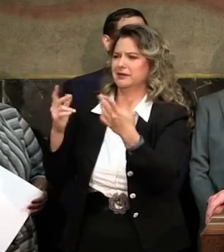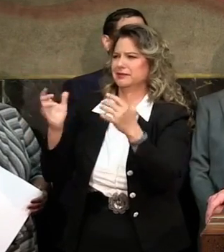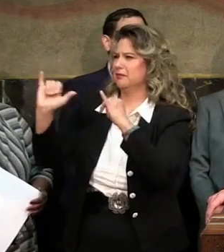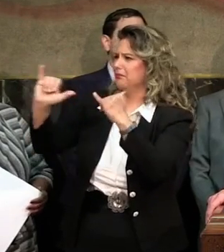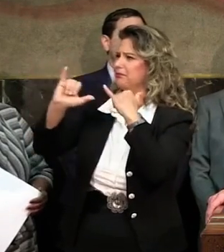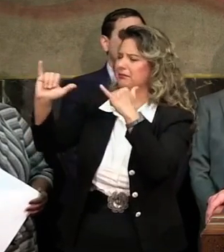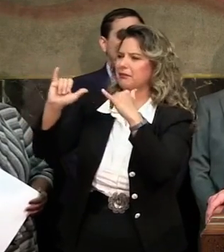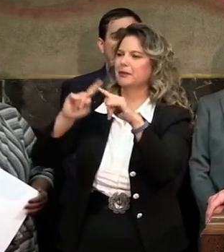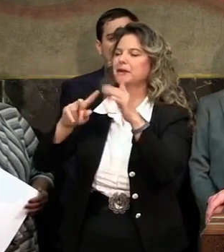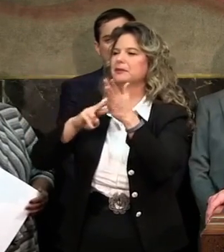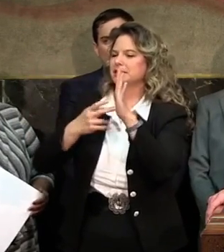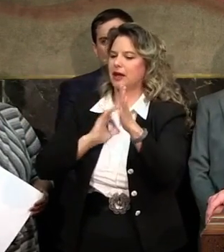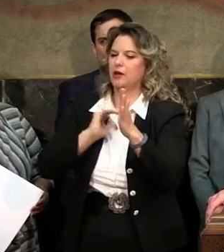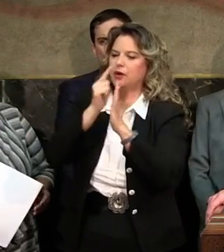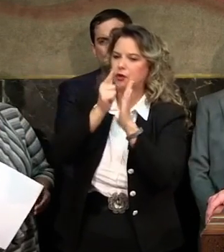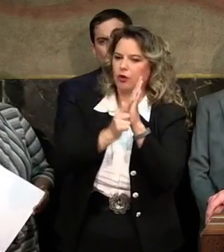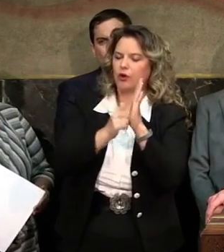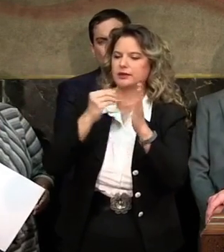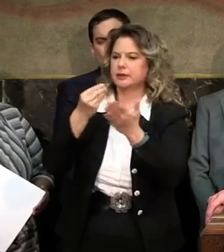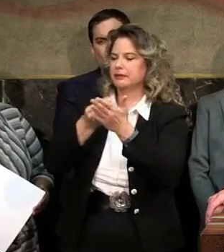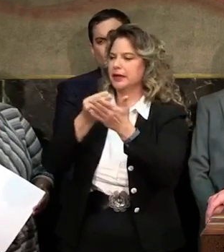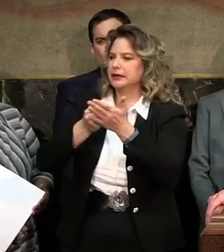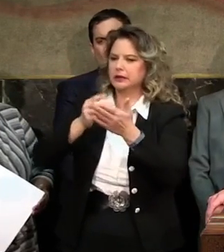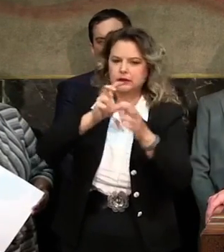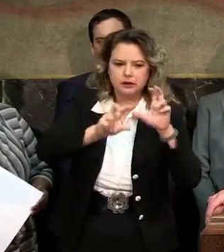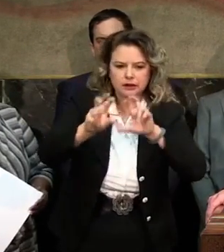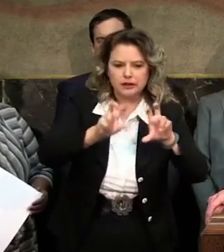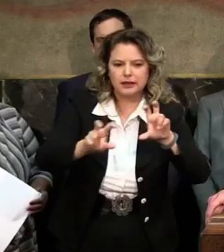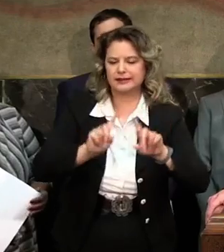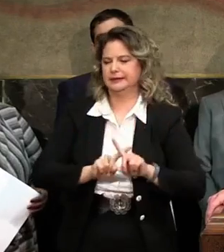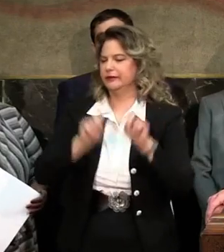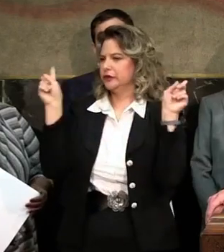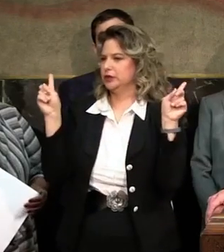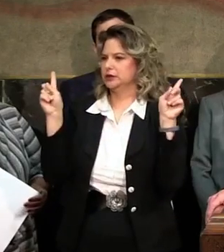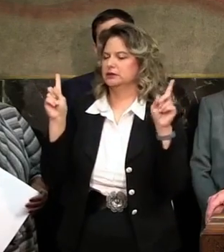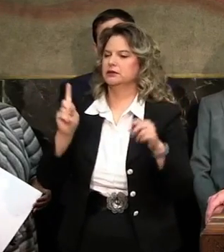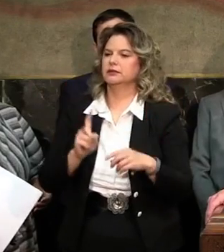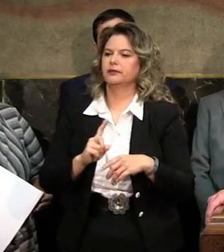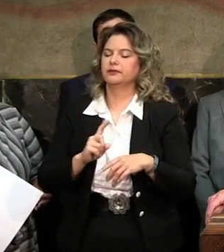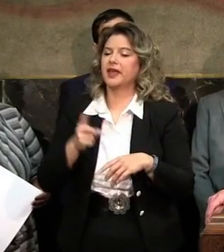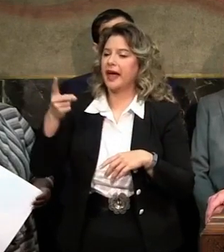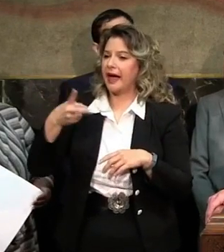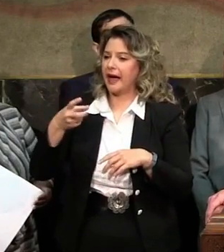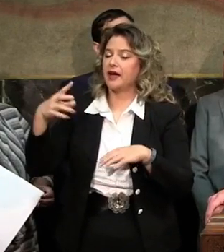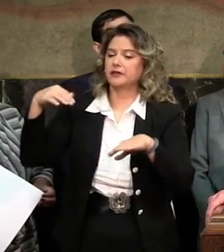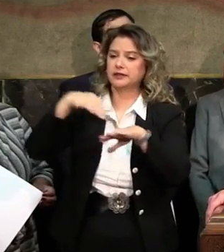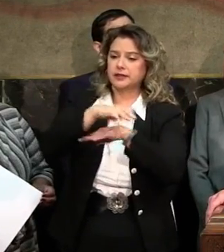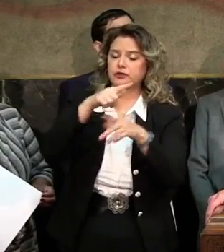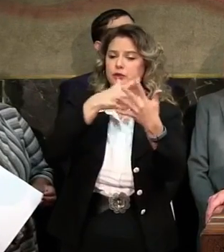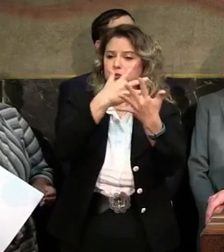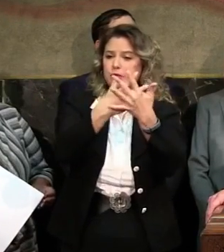our funding decisions differently more than half of these those sent to prison Each year are people who fail our community